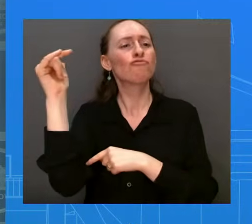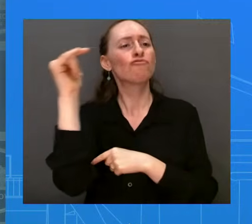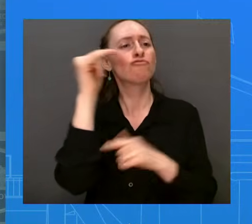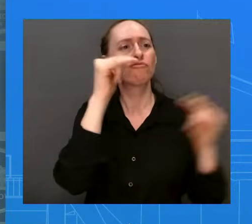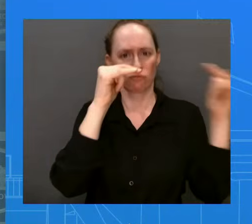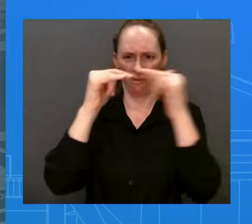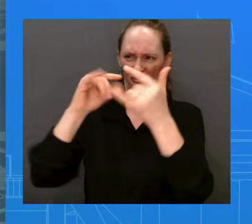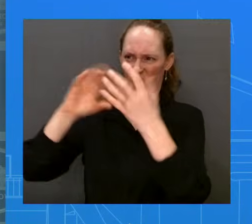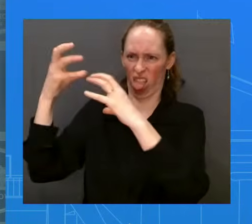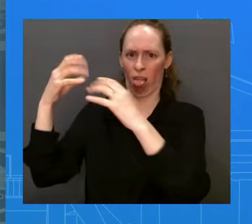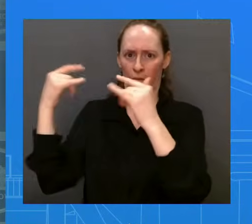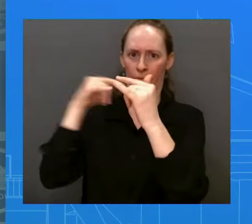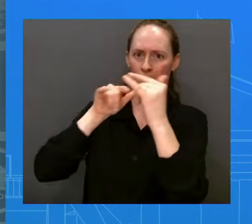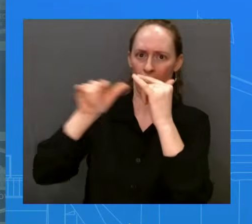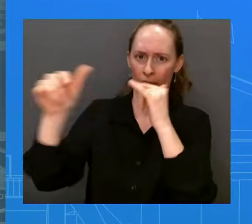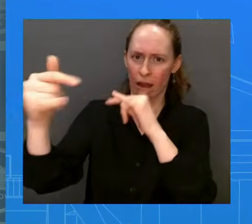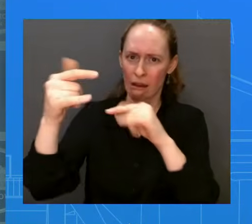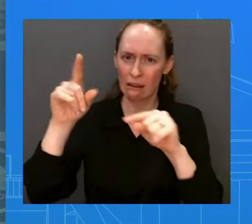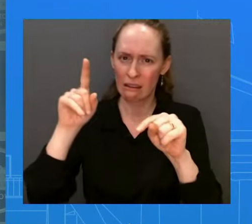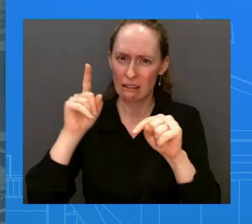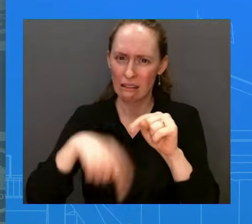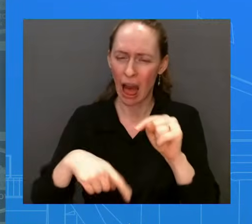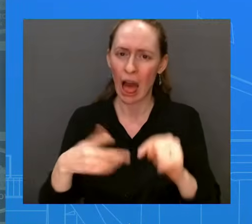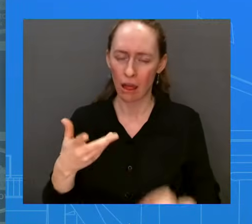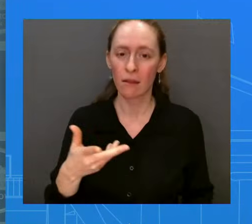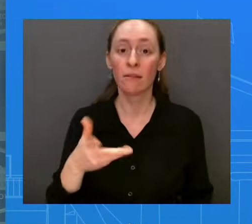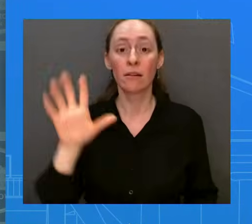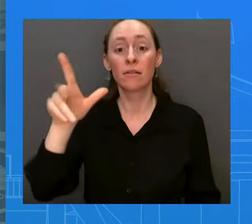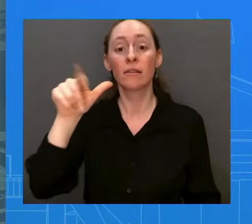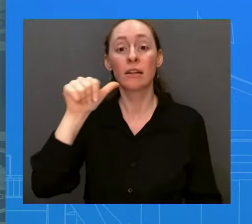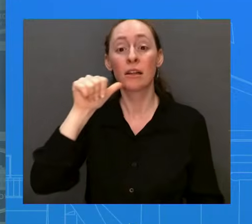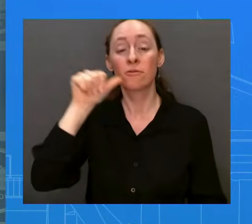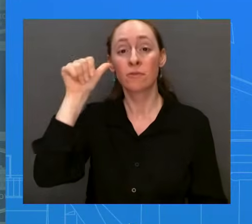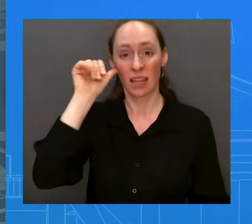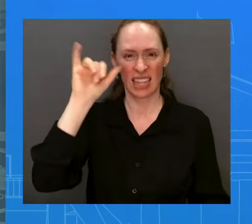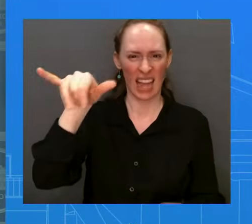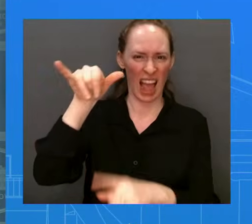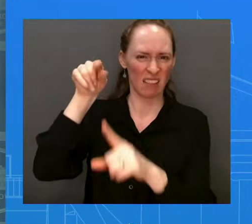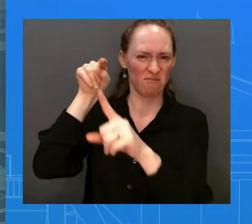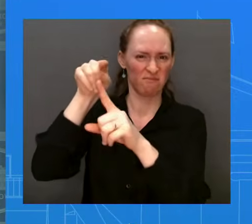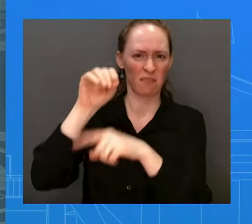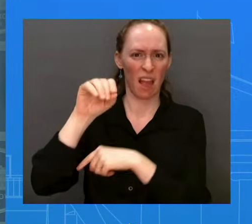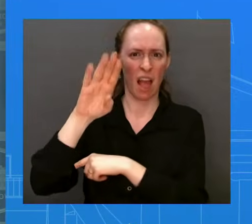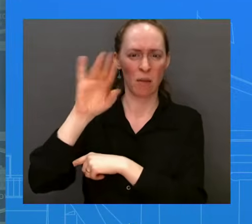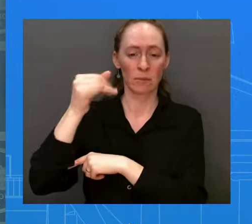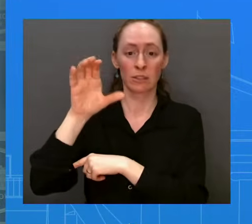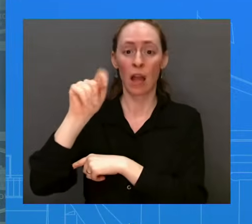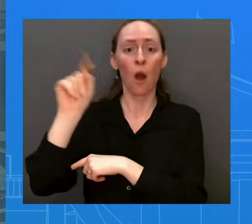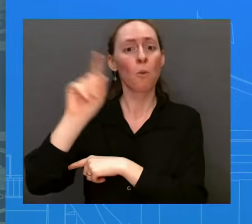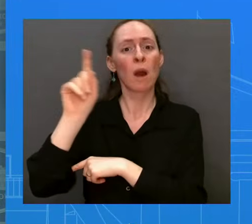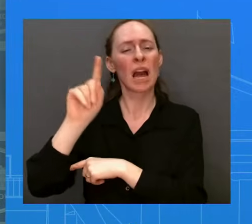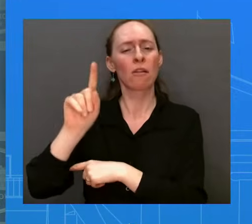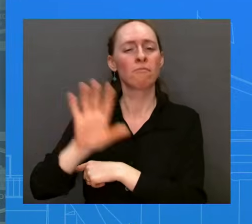And the two shot down Friday and Saturday were at about 40,000 feet. And as you know, transcontinental air traffic